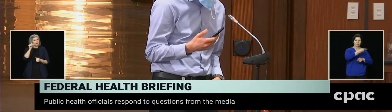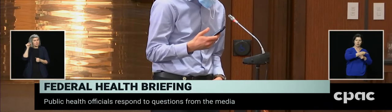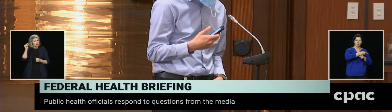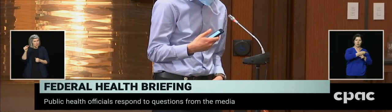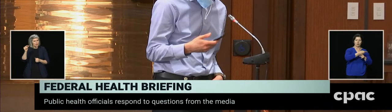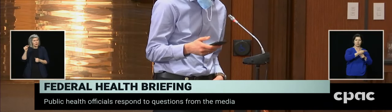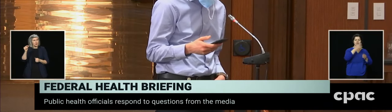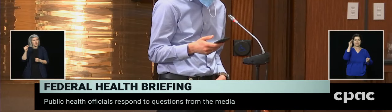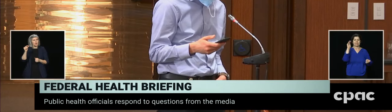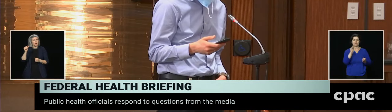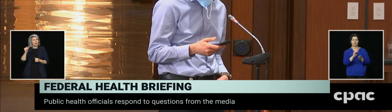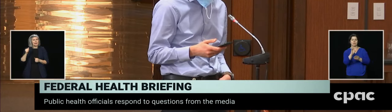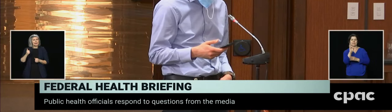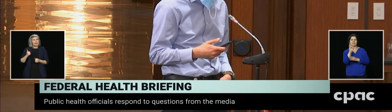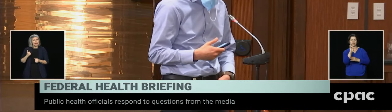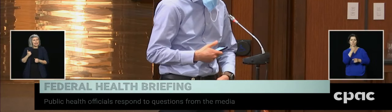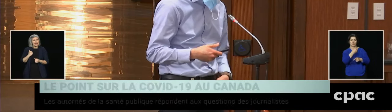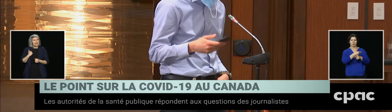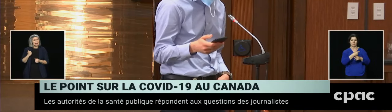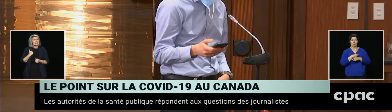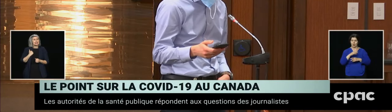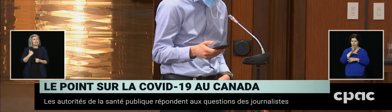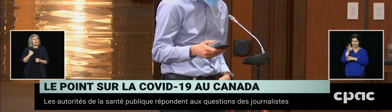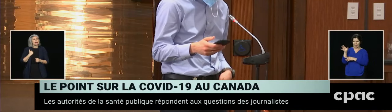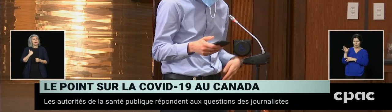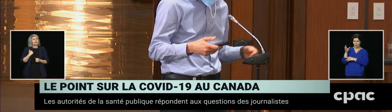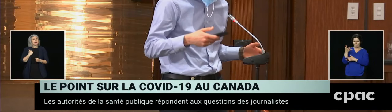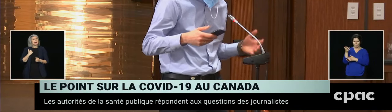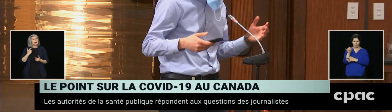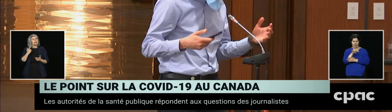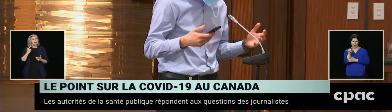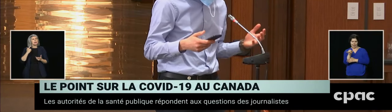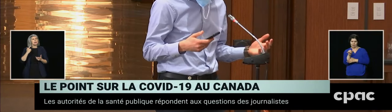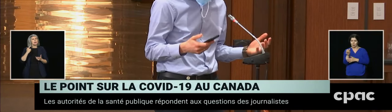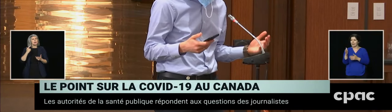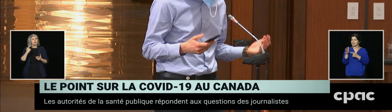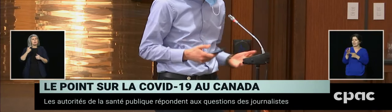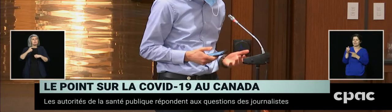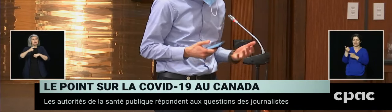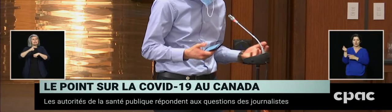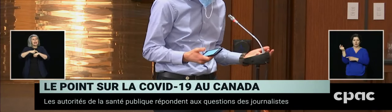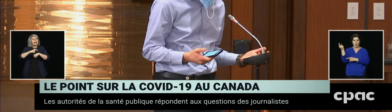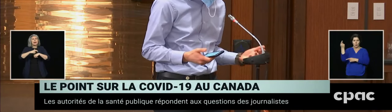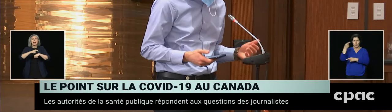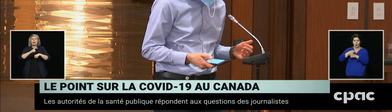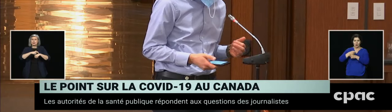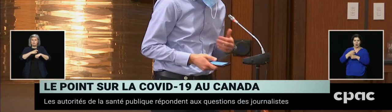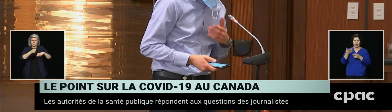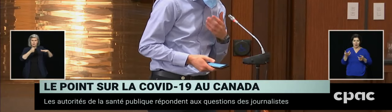THE GOVERNMENT HAS REDUCED ITS LENGTH OF LOCKDOWN IS THAT